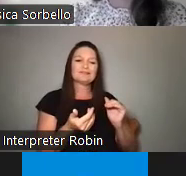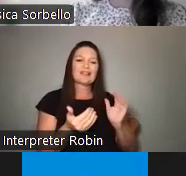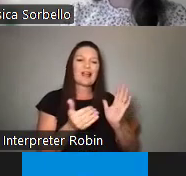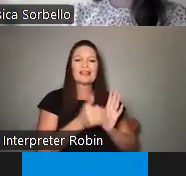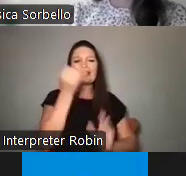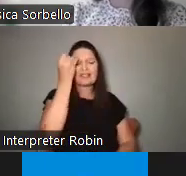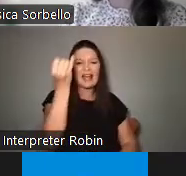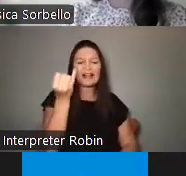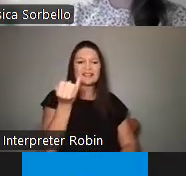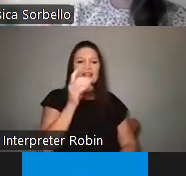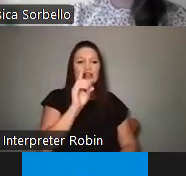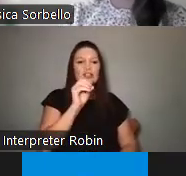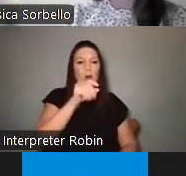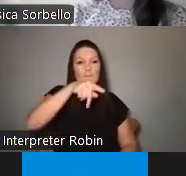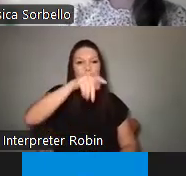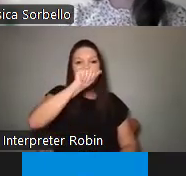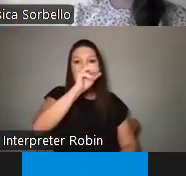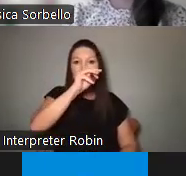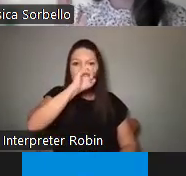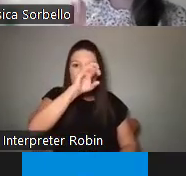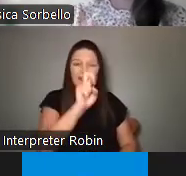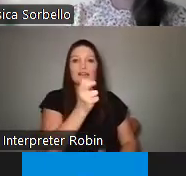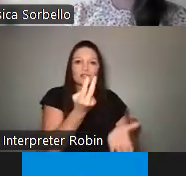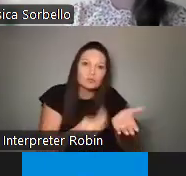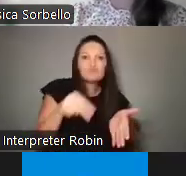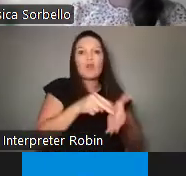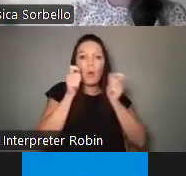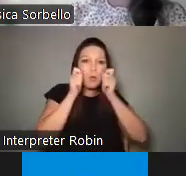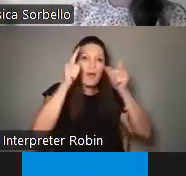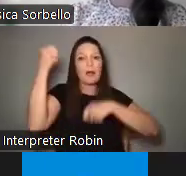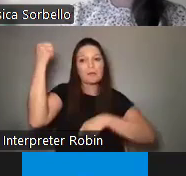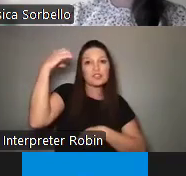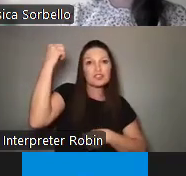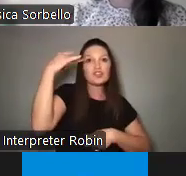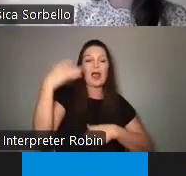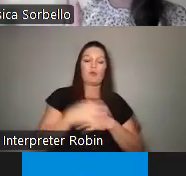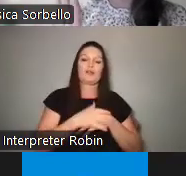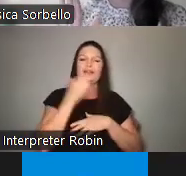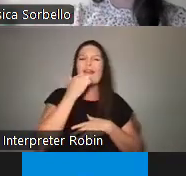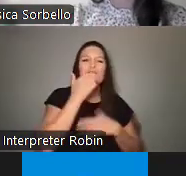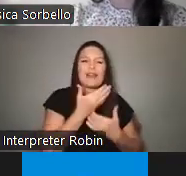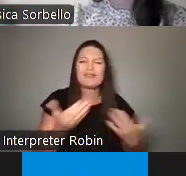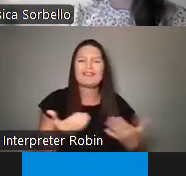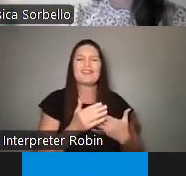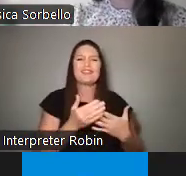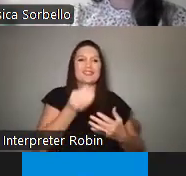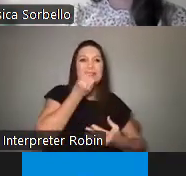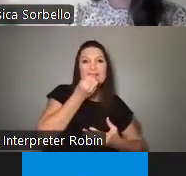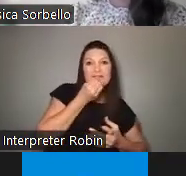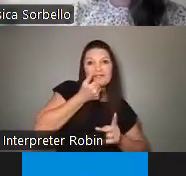order to, you know, feed ourselves and family. Dopamine is what we need in order to function each and every day.